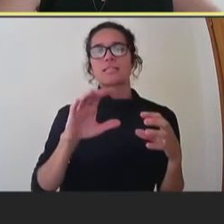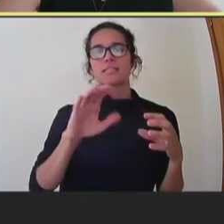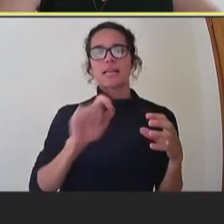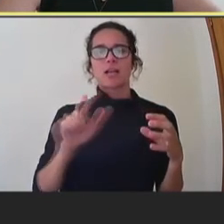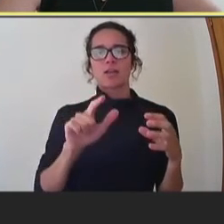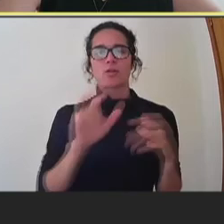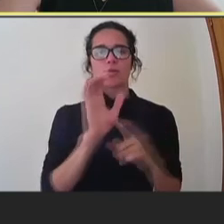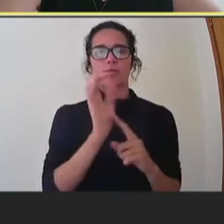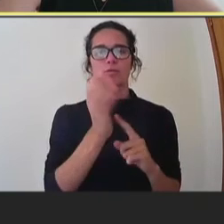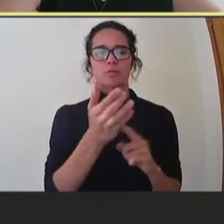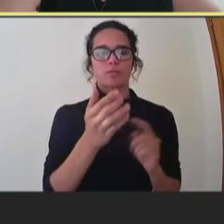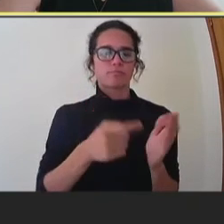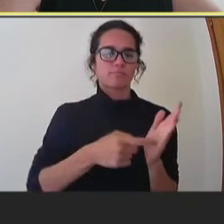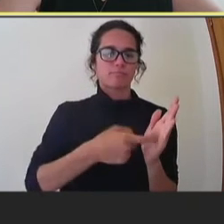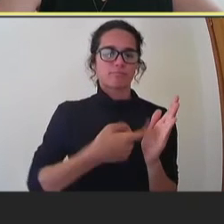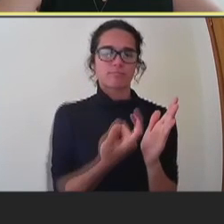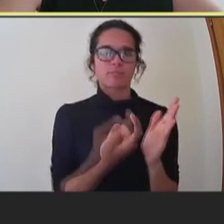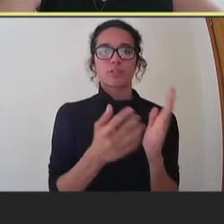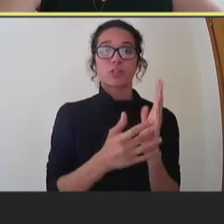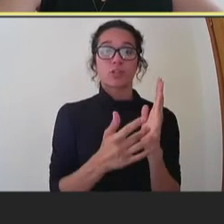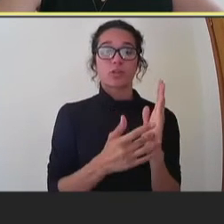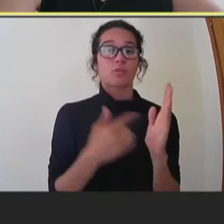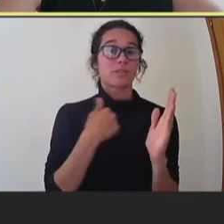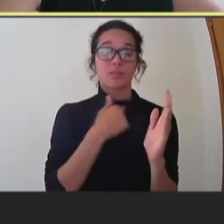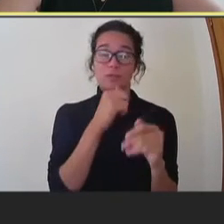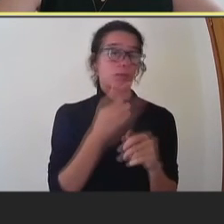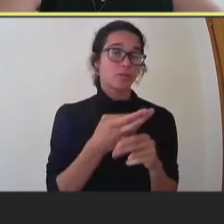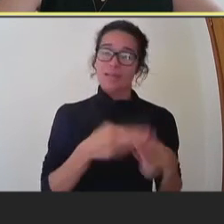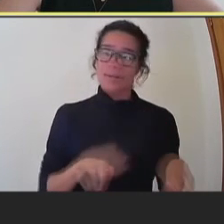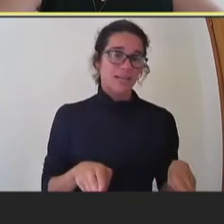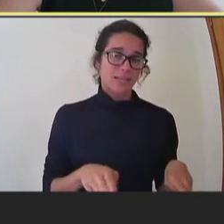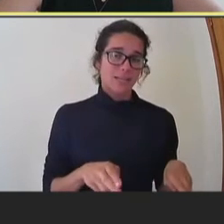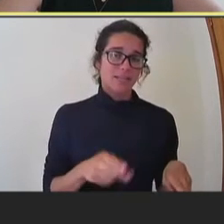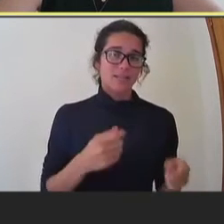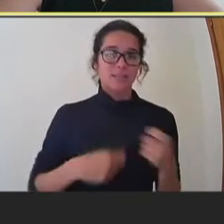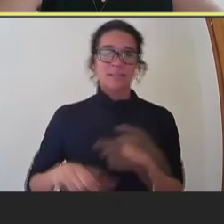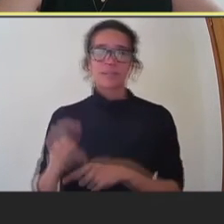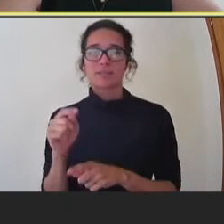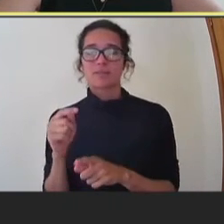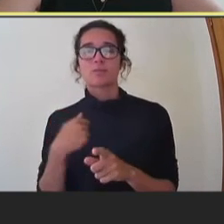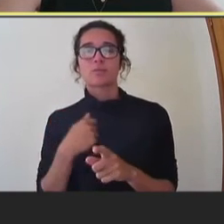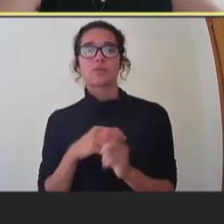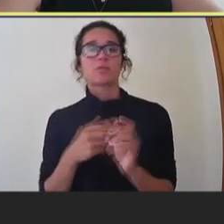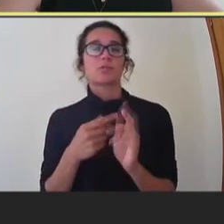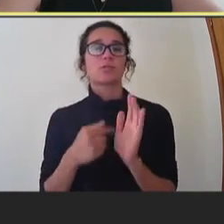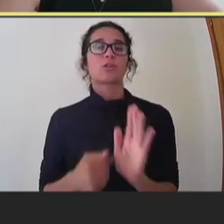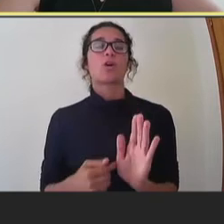because we don't use egg, we can show a greater match to the circulating strains,